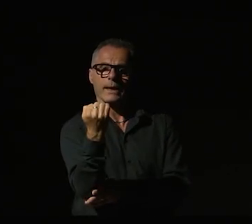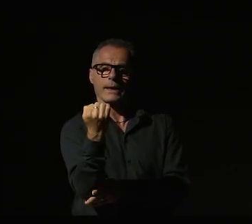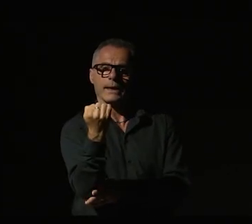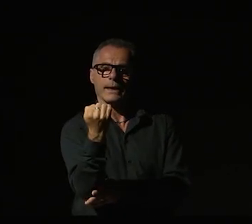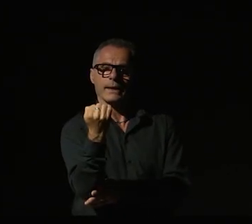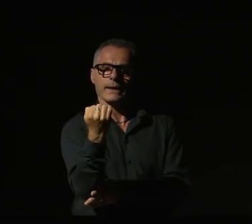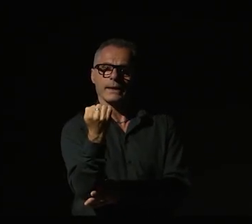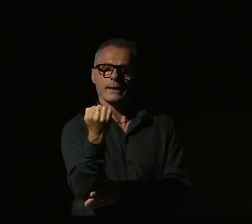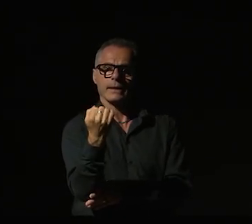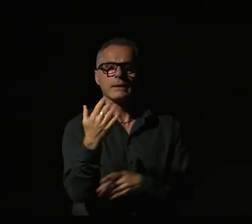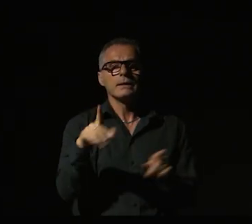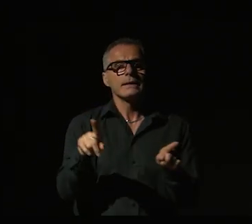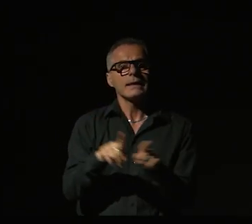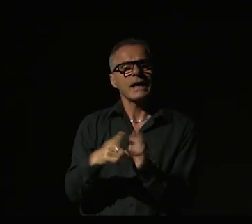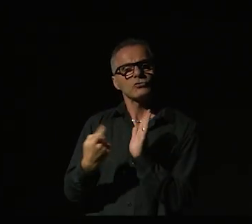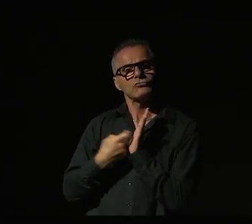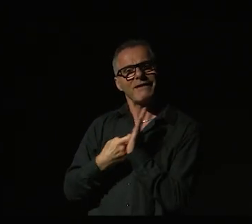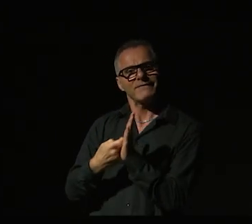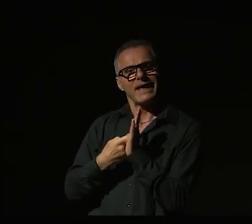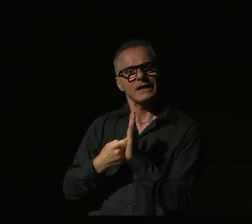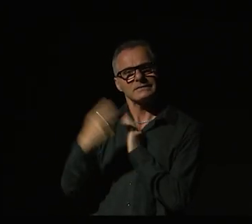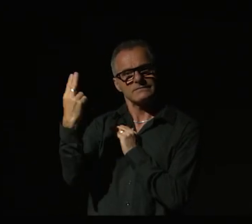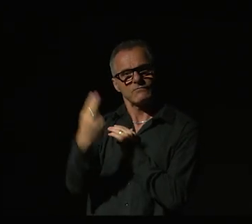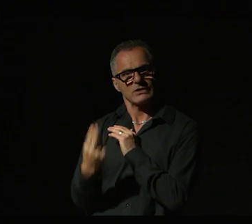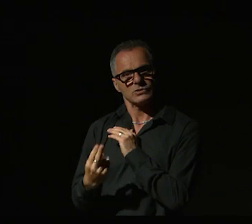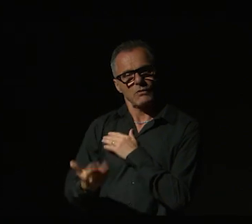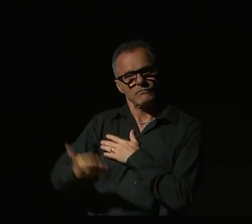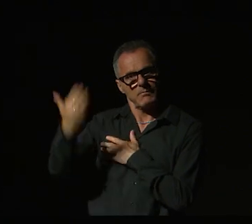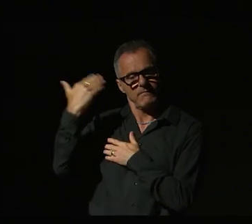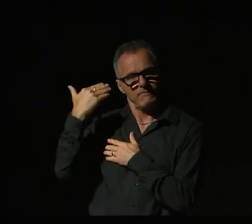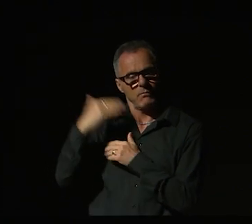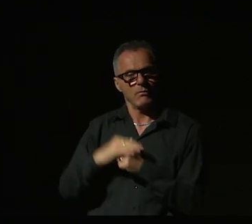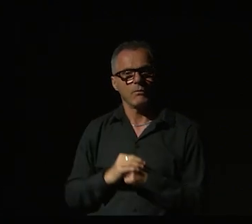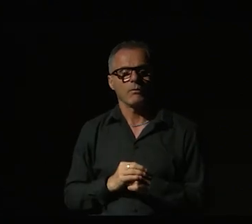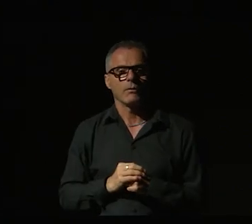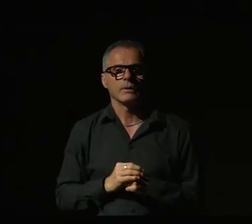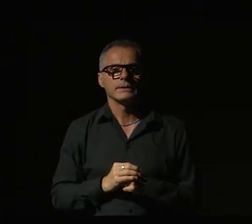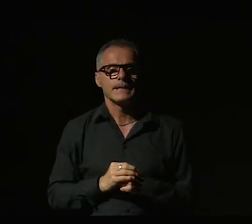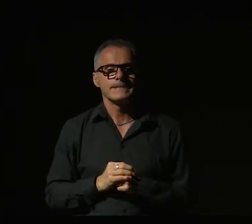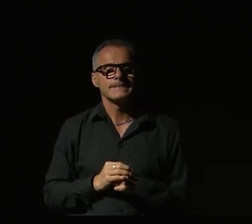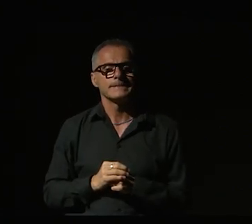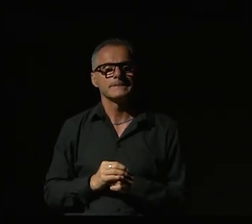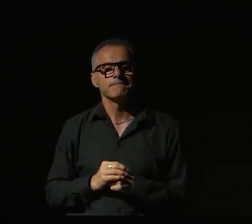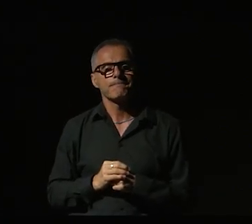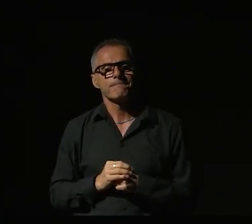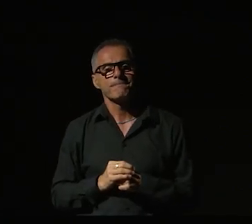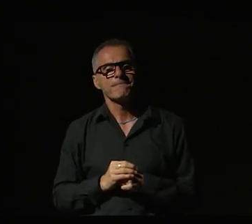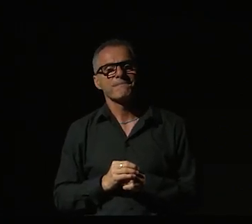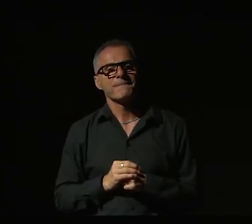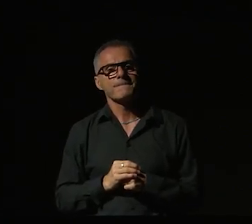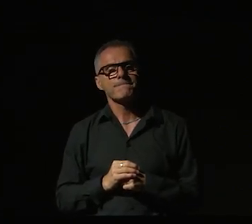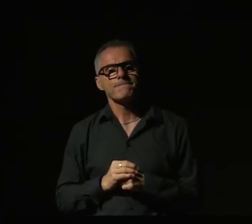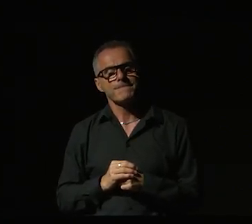in Raphael's fresco of the 'Triumph of Galatea'. Annibale must have reworked Agostino's initial design